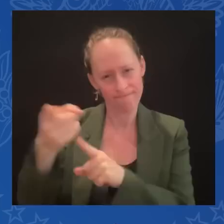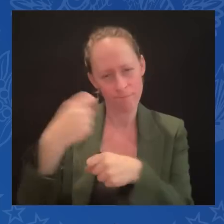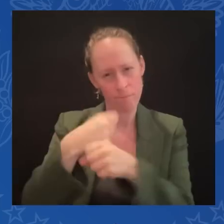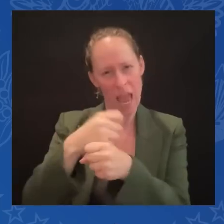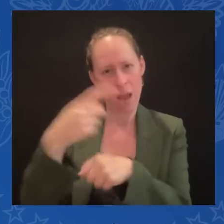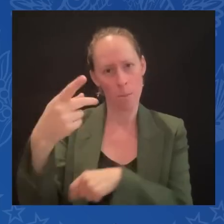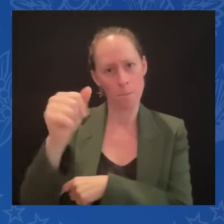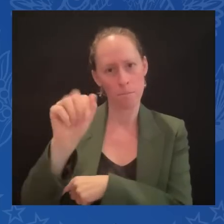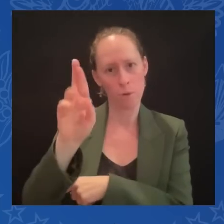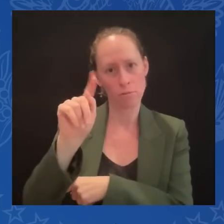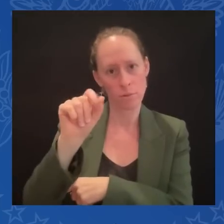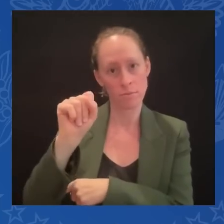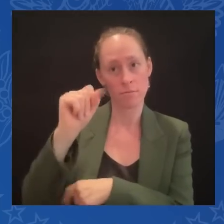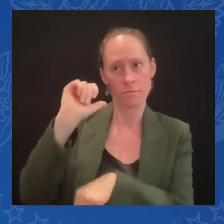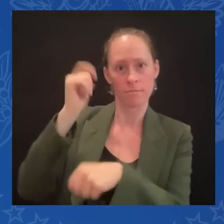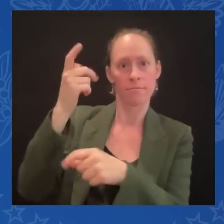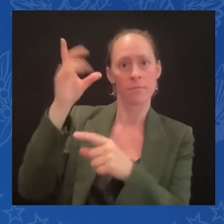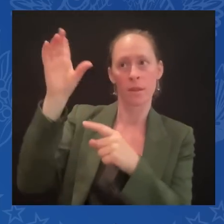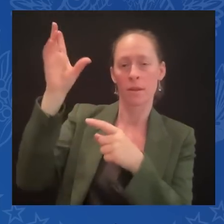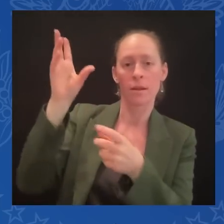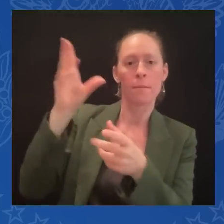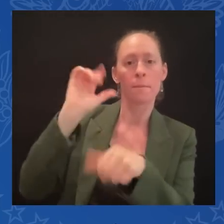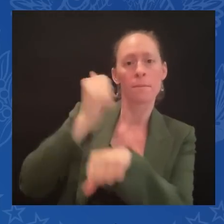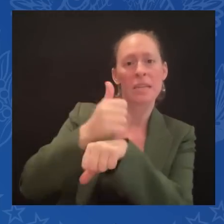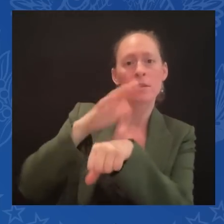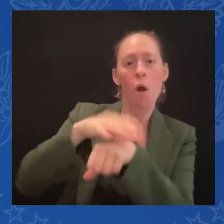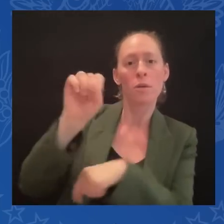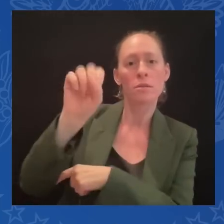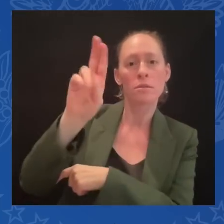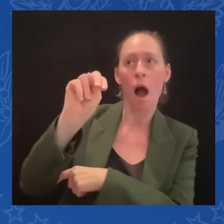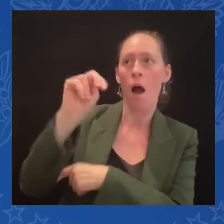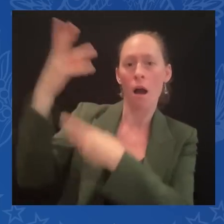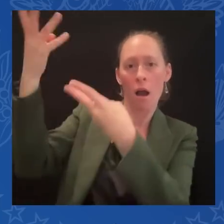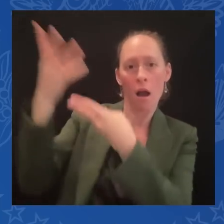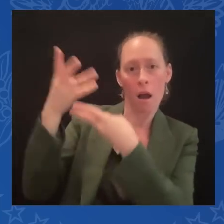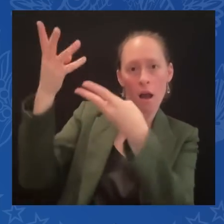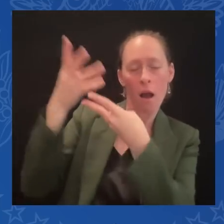if you can't do and convert it into electricity. It's called --